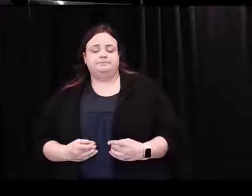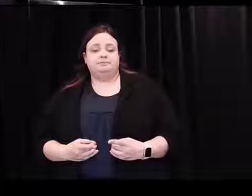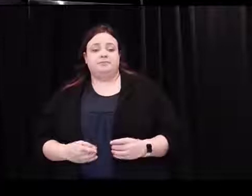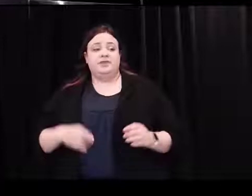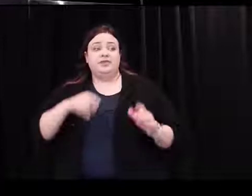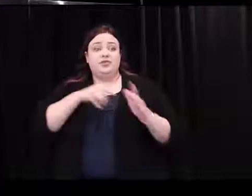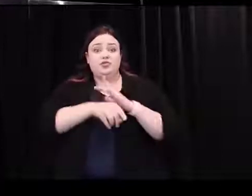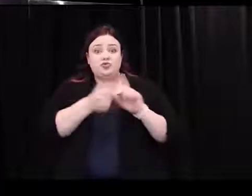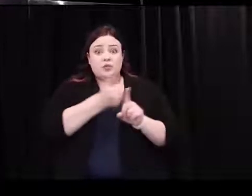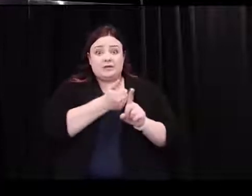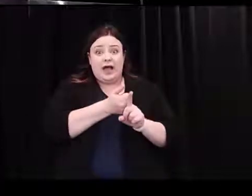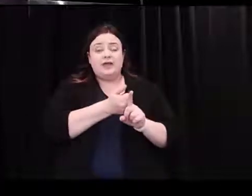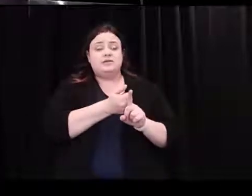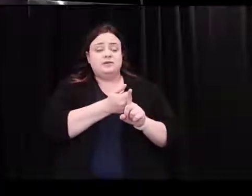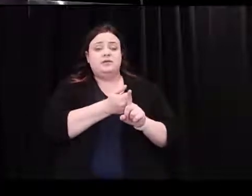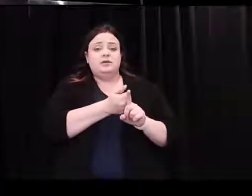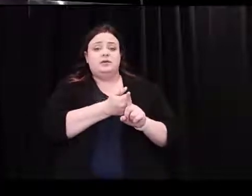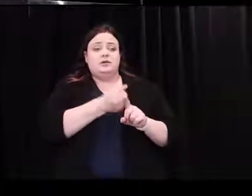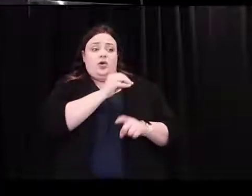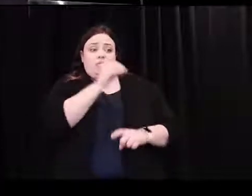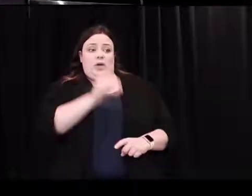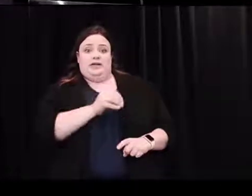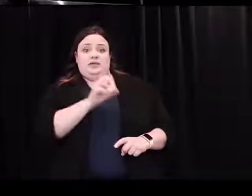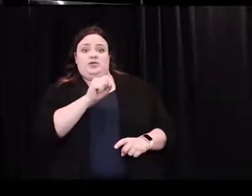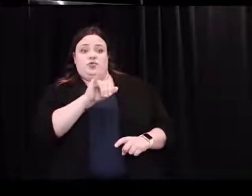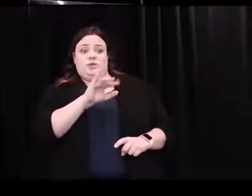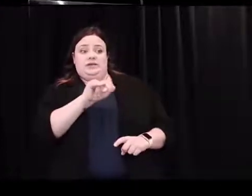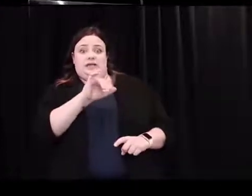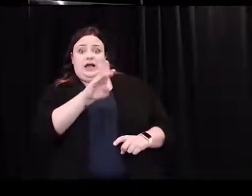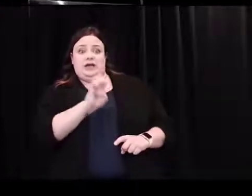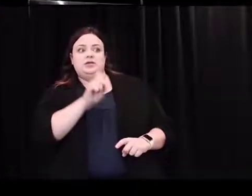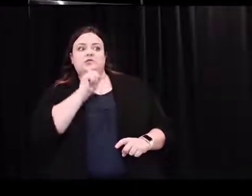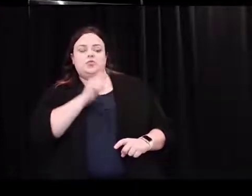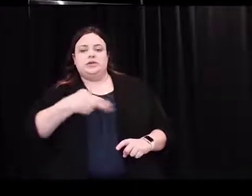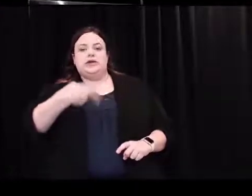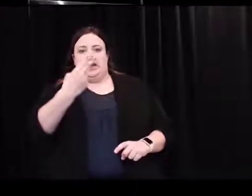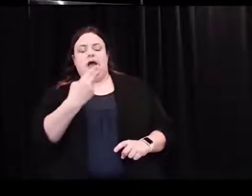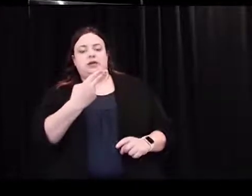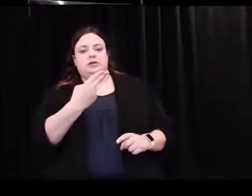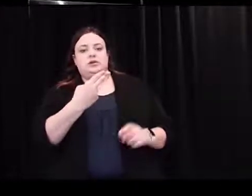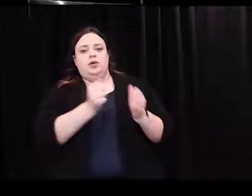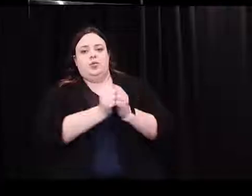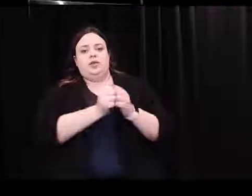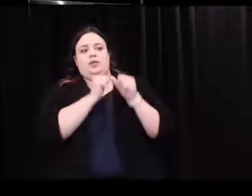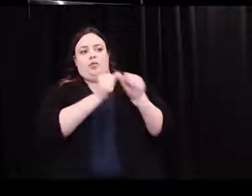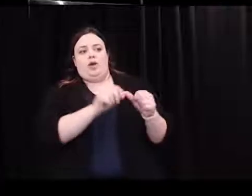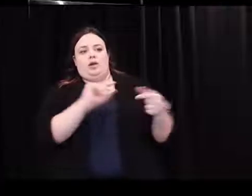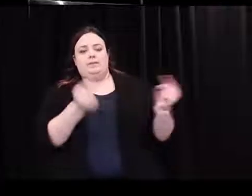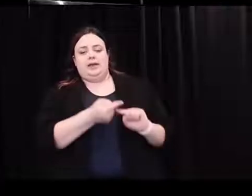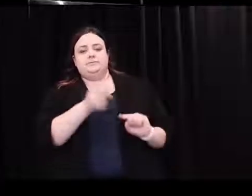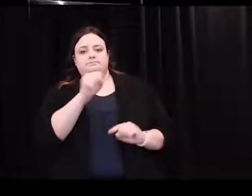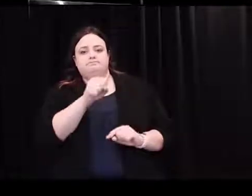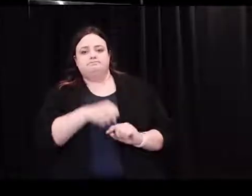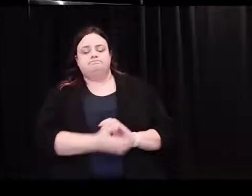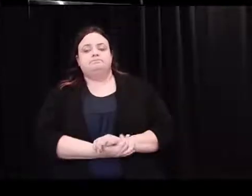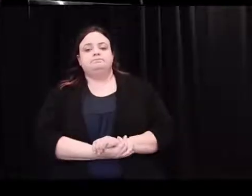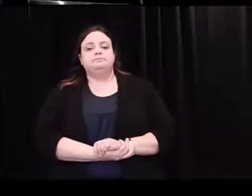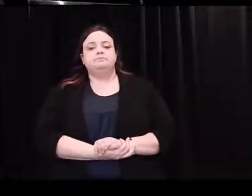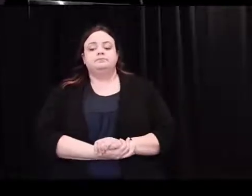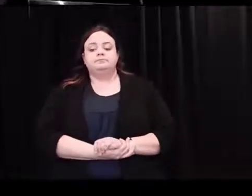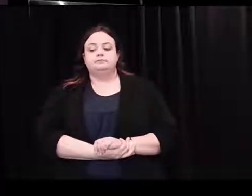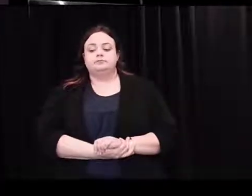rate among people who have chronic pain is really really really high and also- sorry I had one more